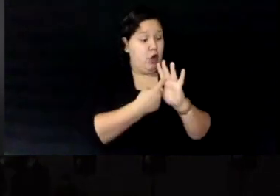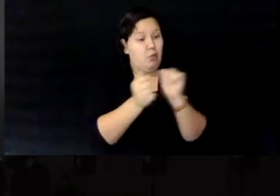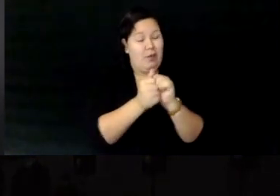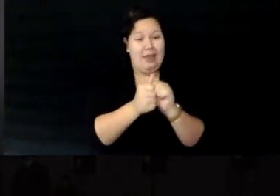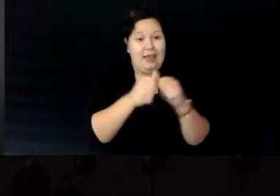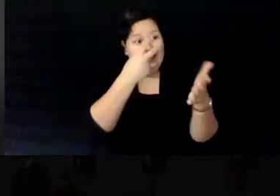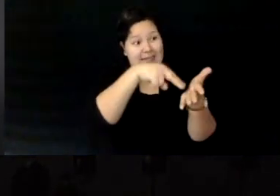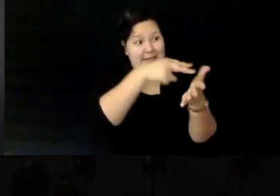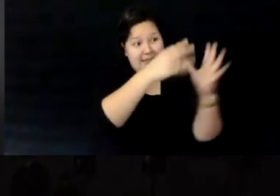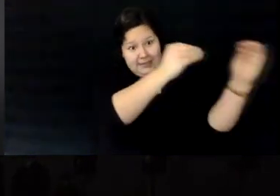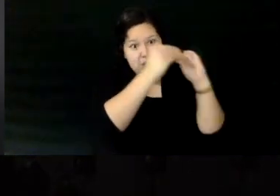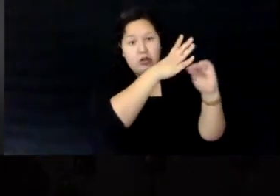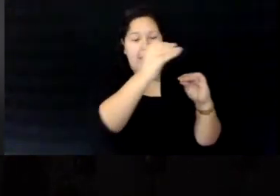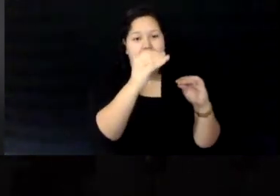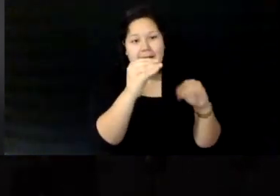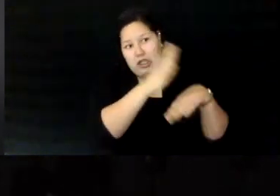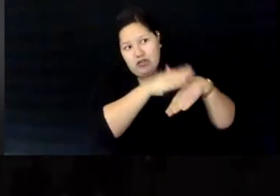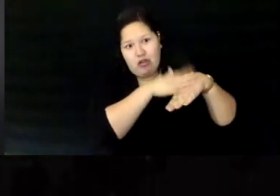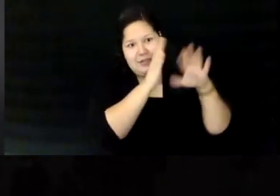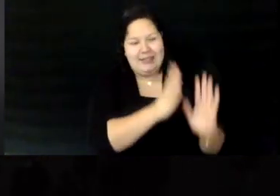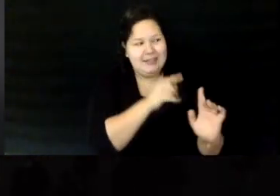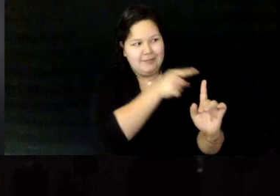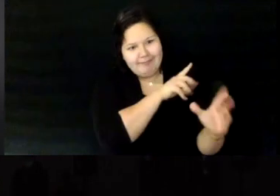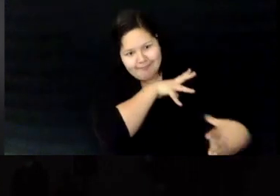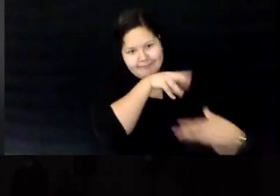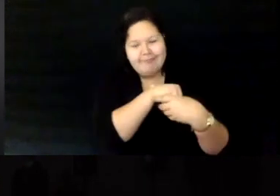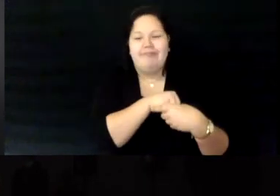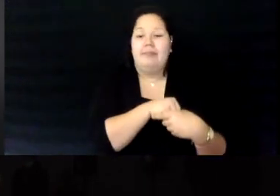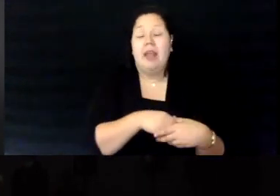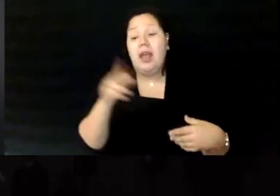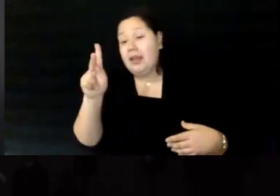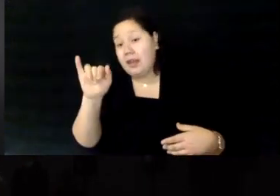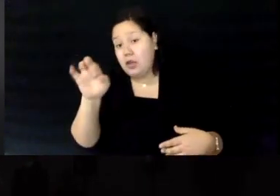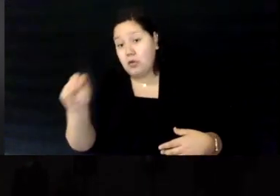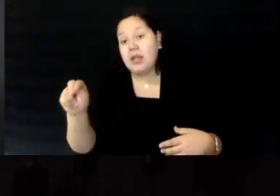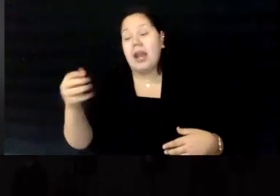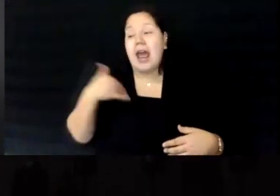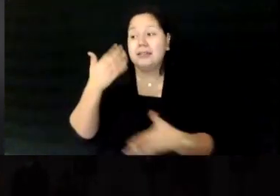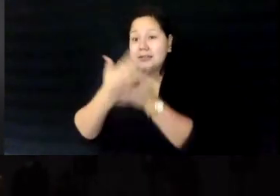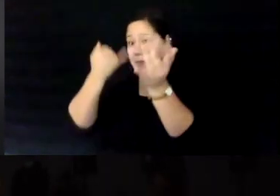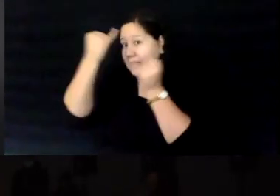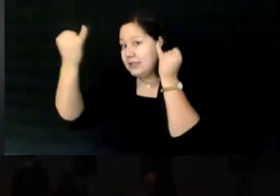Emmalenna Fredricksson. So, you know, Kiran had some ideas for the music, from just like,